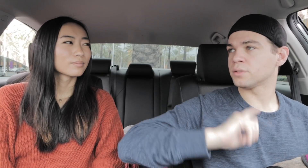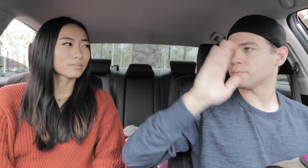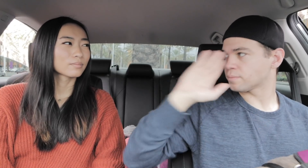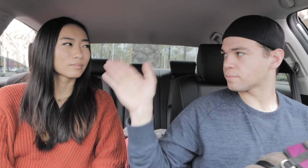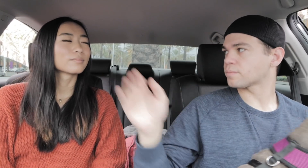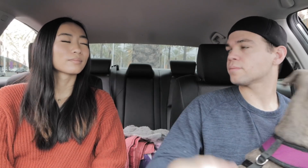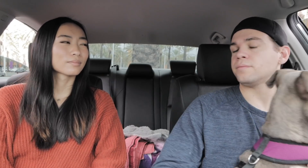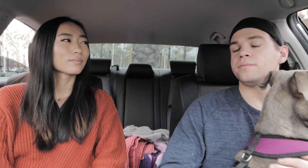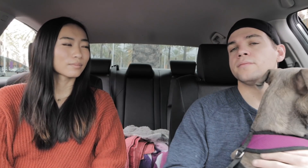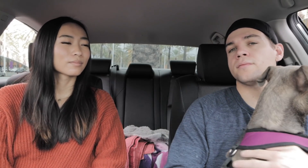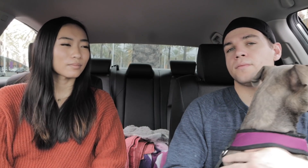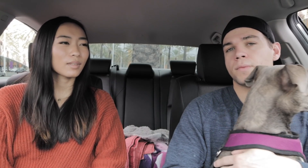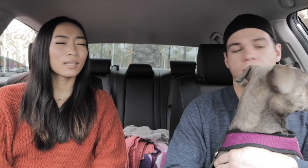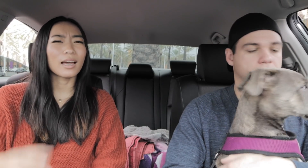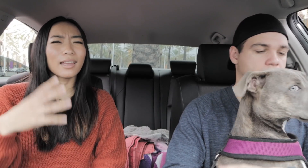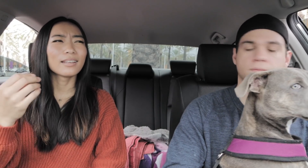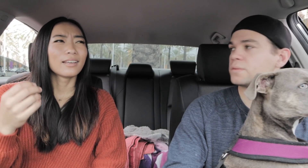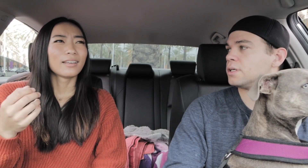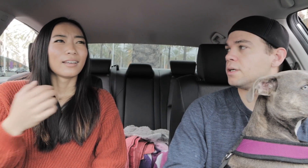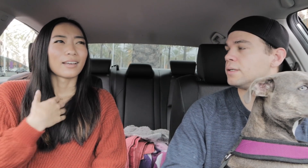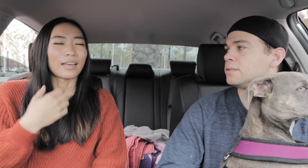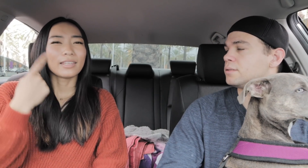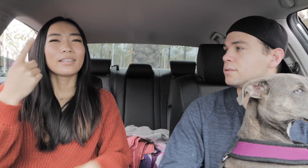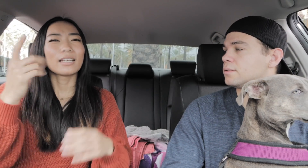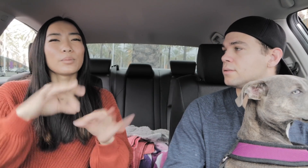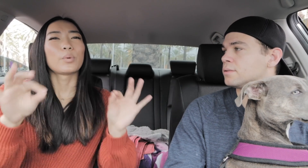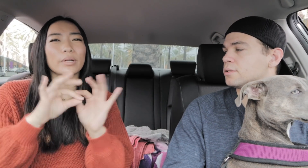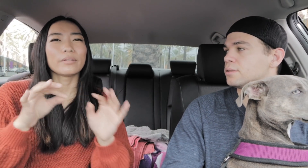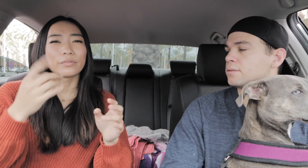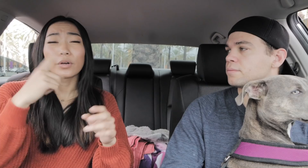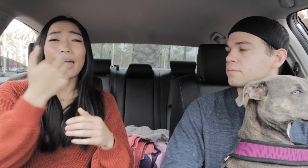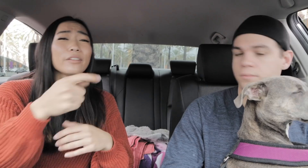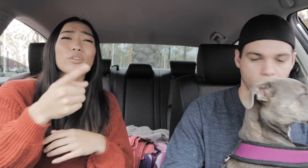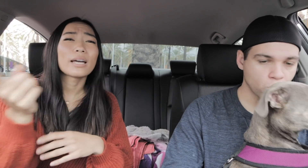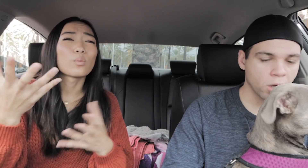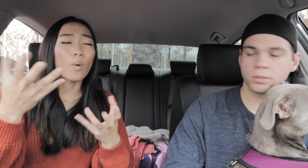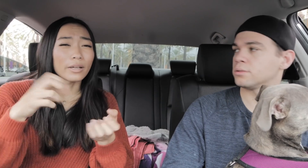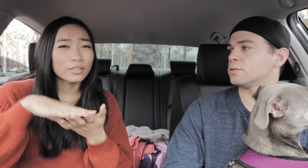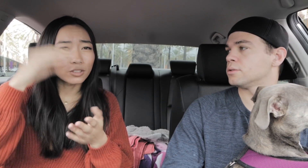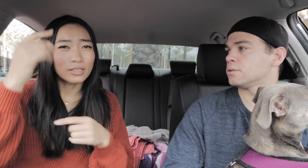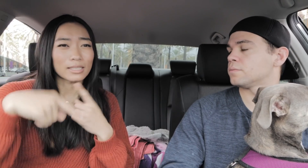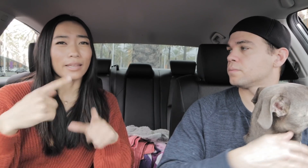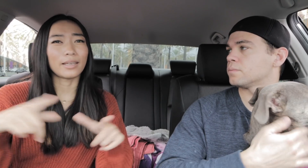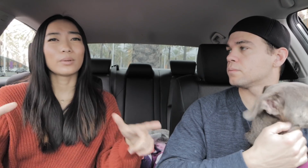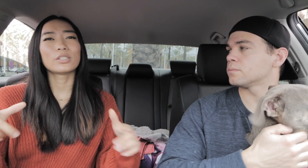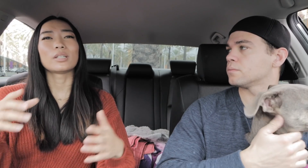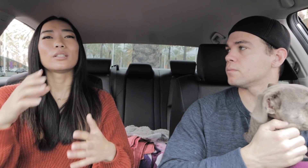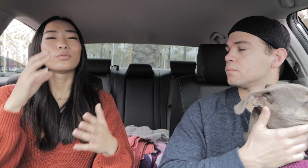it's harder for sure because that person can go through a lot of changes but we been together even before anything changed we were together in high school where it was stable so we learned more about each other without external pressures